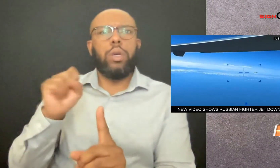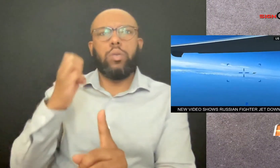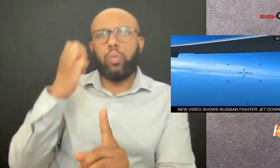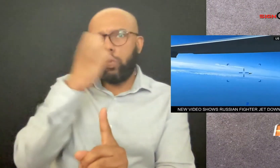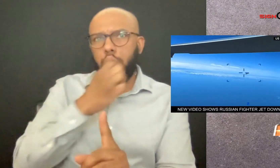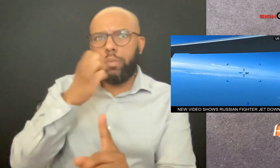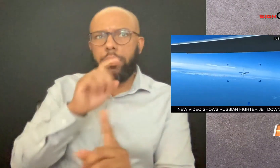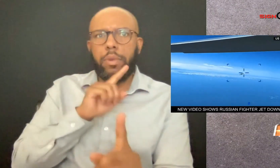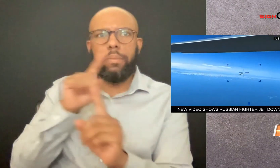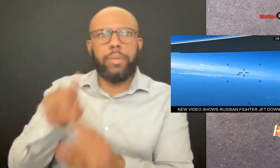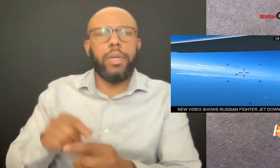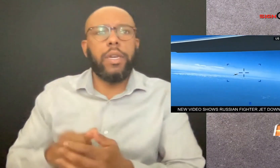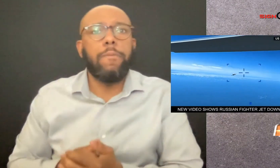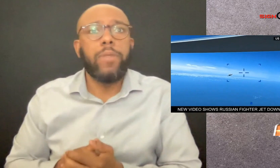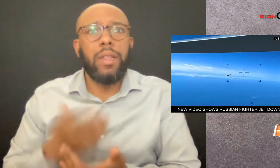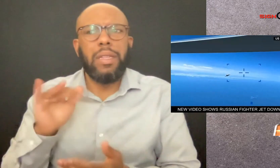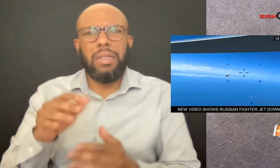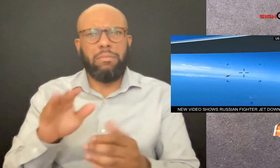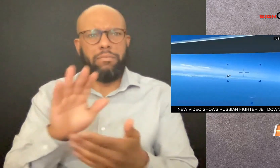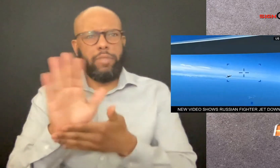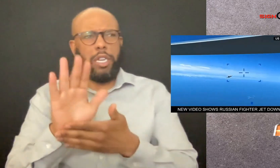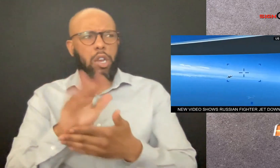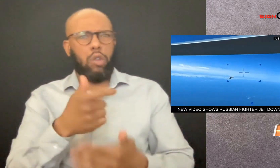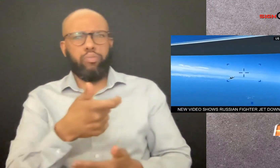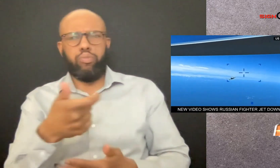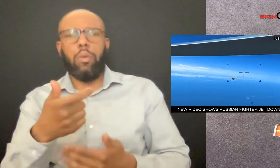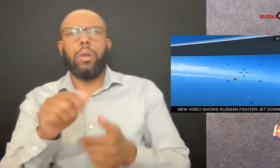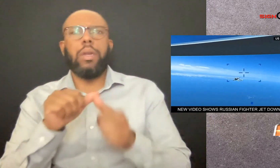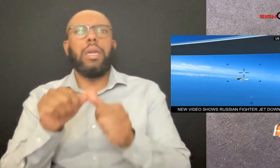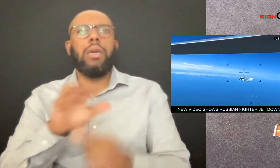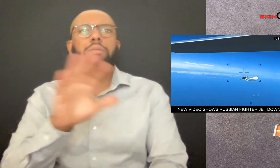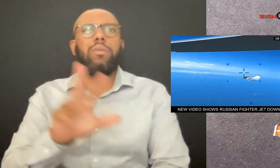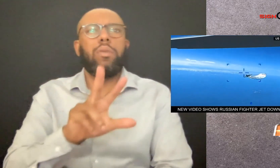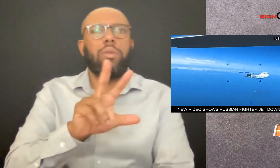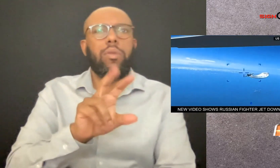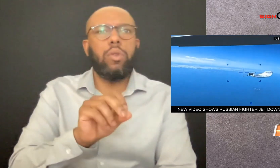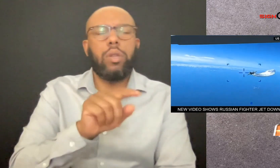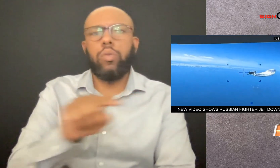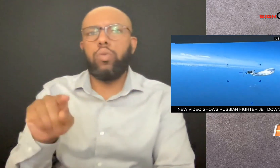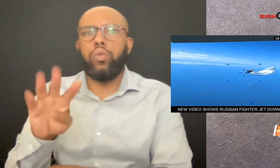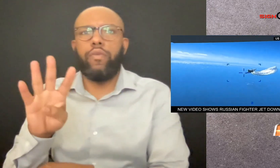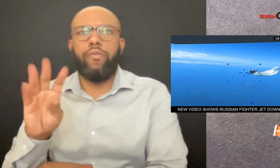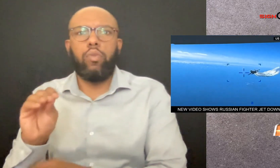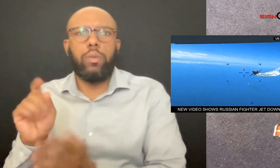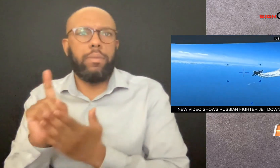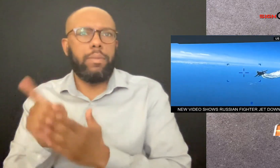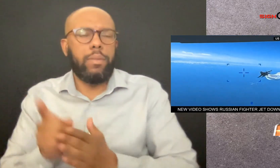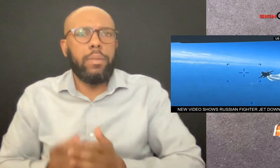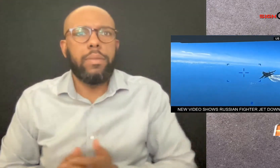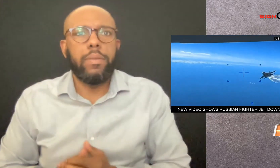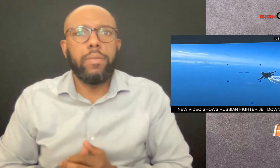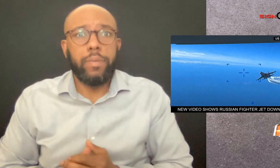The Declassified video was released by the US European command it last about 30 to 40 minutes.